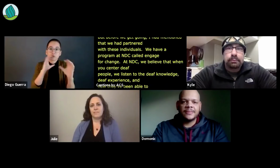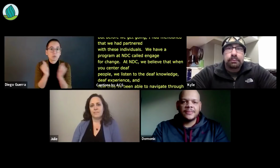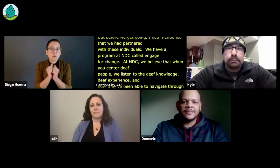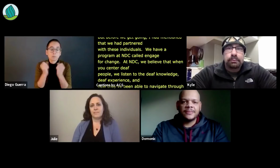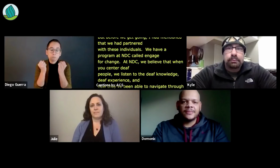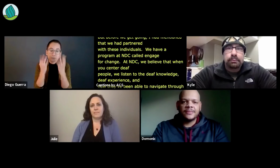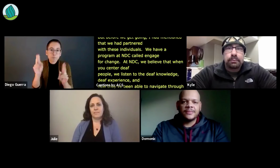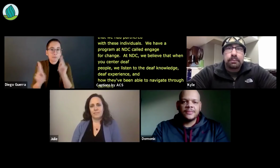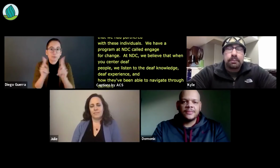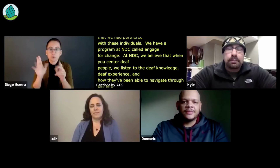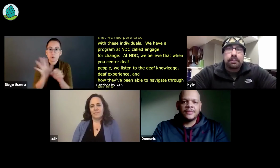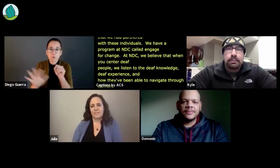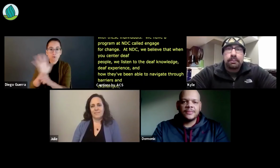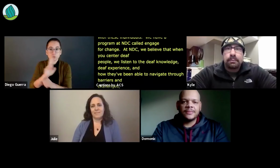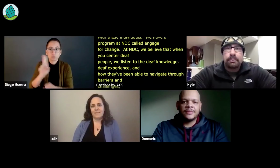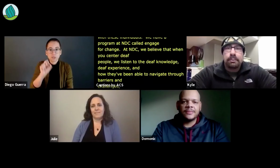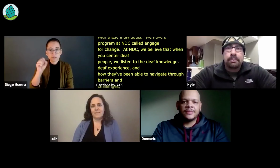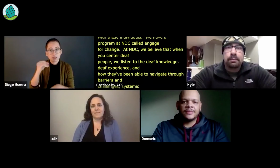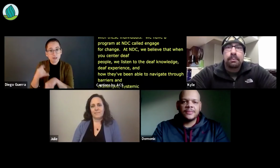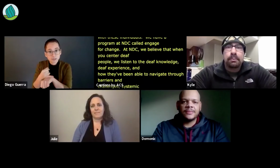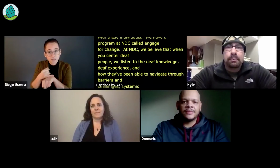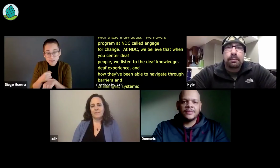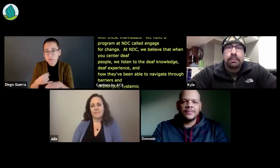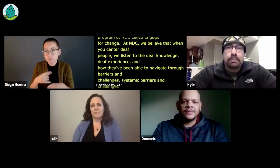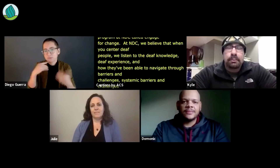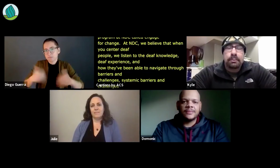And we've had thousands of conversations with people across the country.